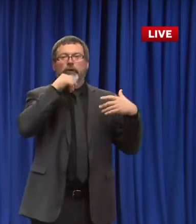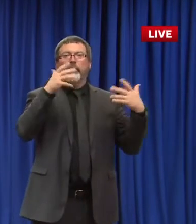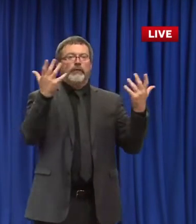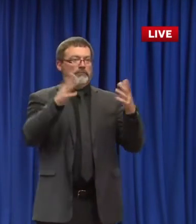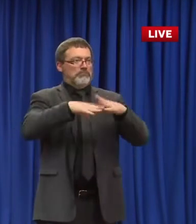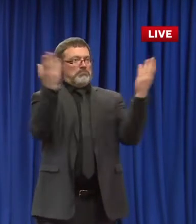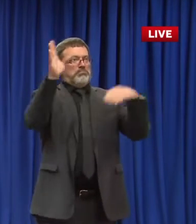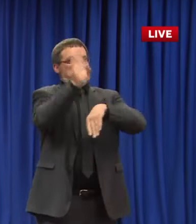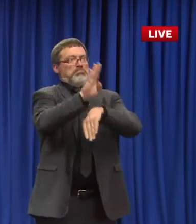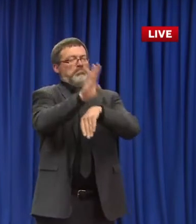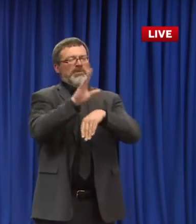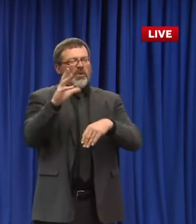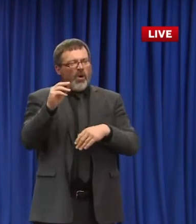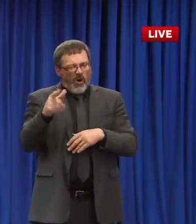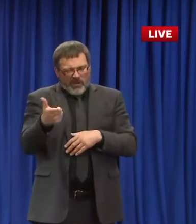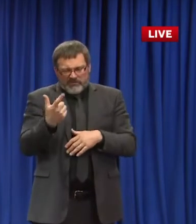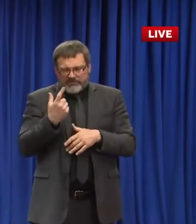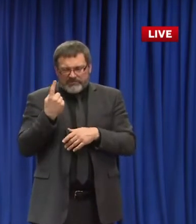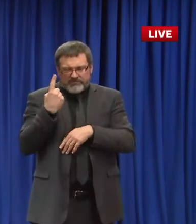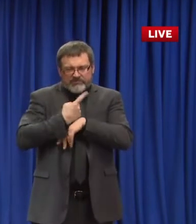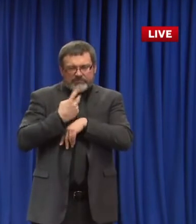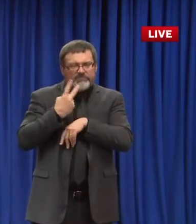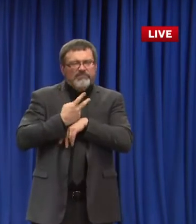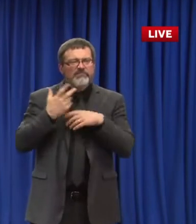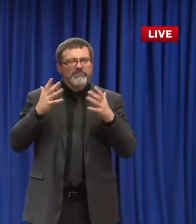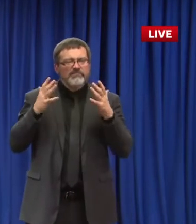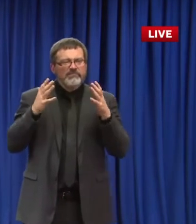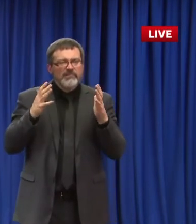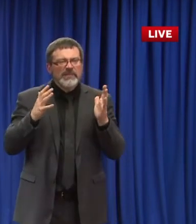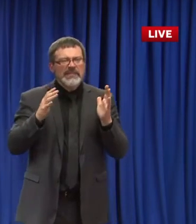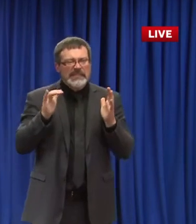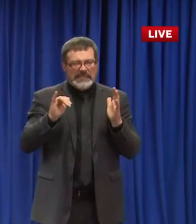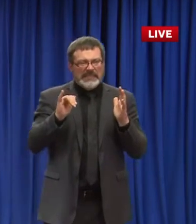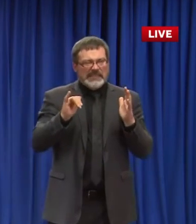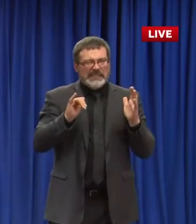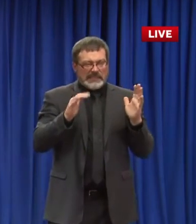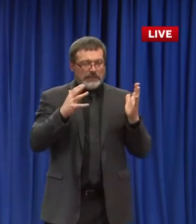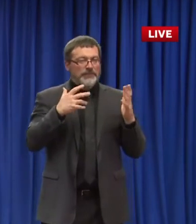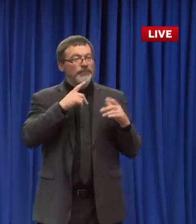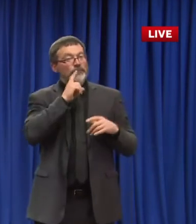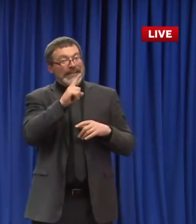SO THERE’S NOTHING ARBITRARY ABOUT THAT ABOUT THAT DECISION GOING FORWARD. SO NO EVERYTHING IS DONE VERY DATA-DRIVEN.